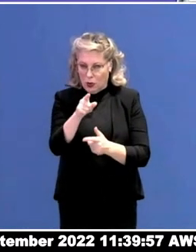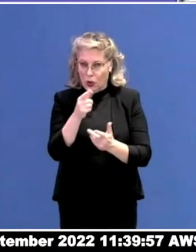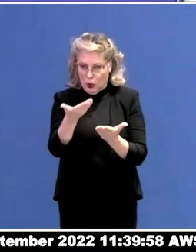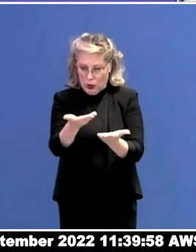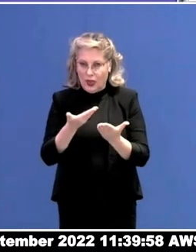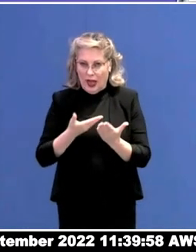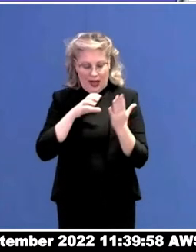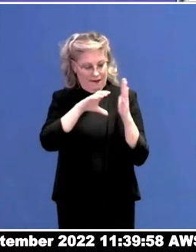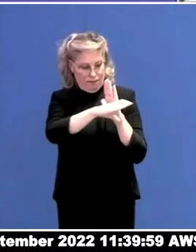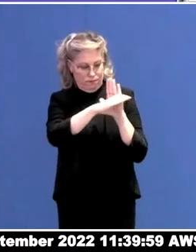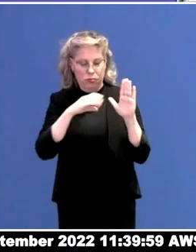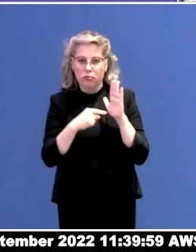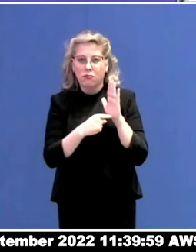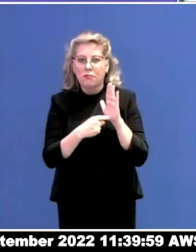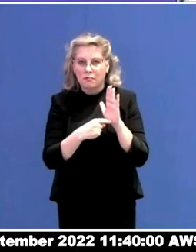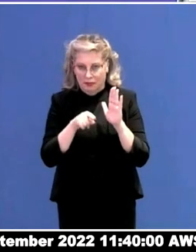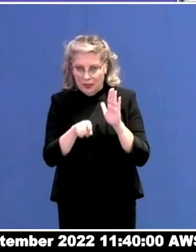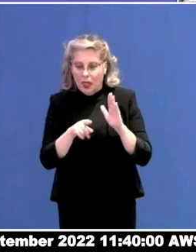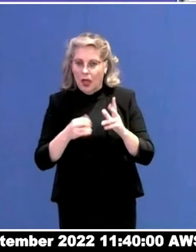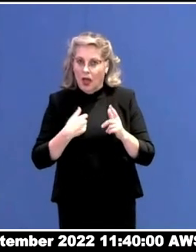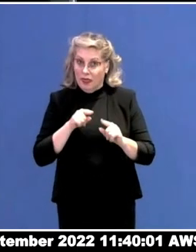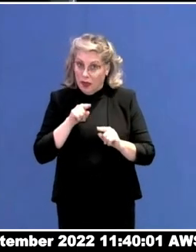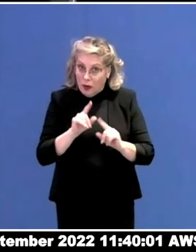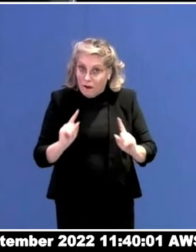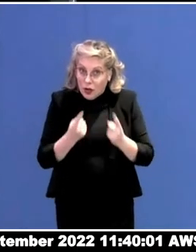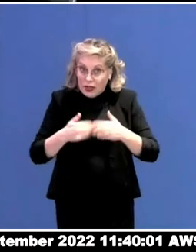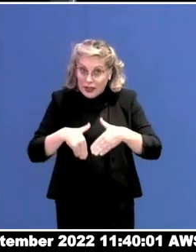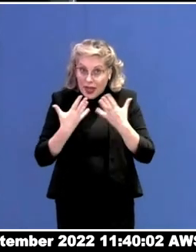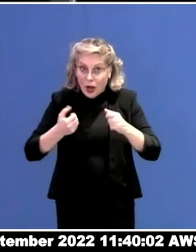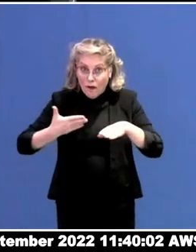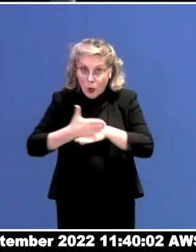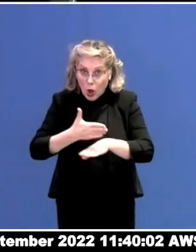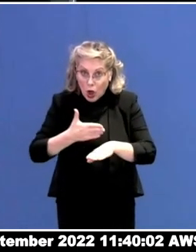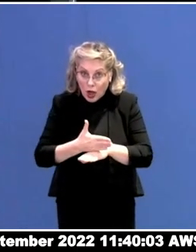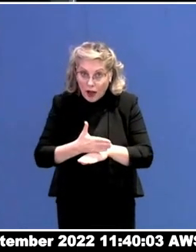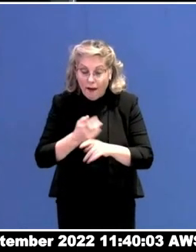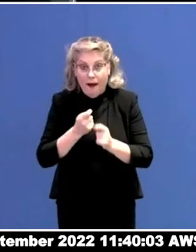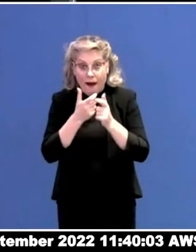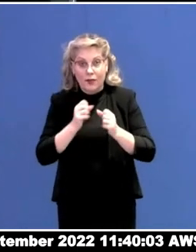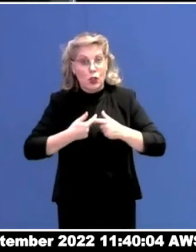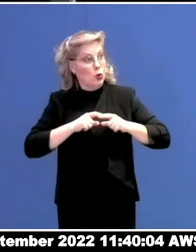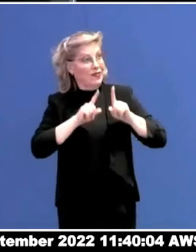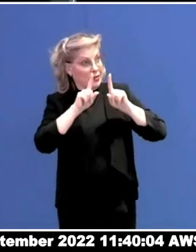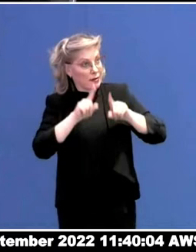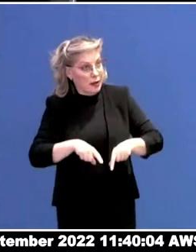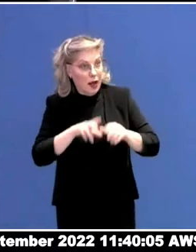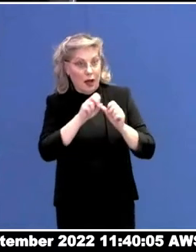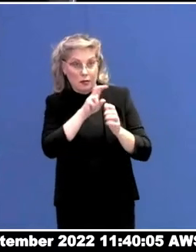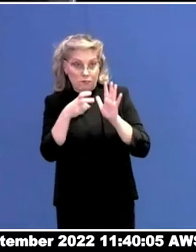work at Acacia, was that your first day of work after you had been contracted by SERCO to work at the centre?